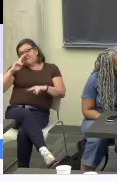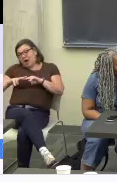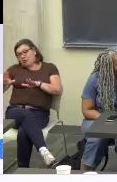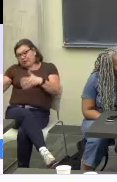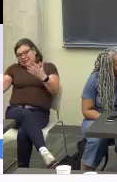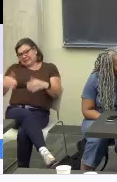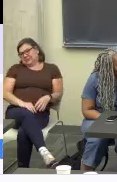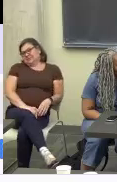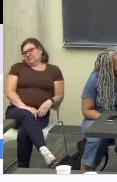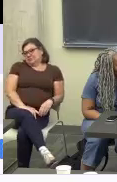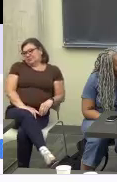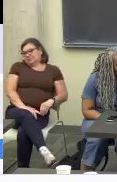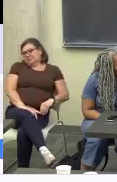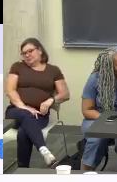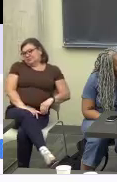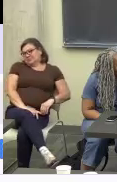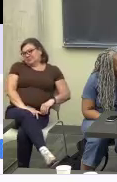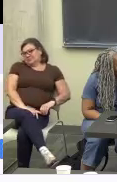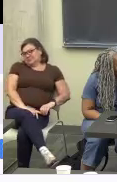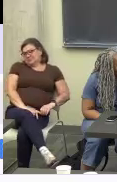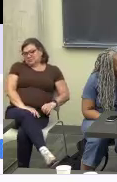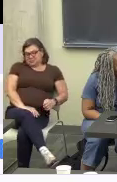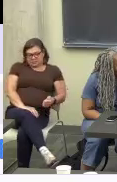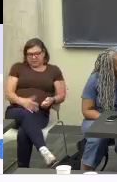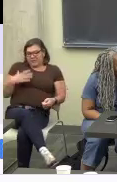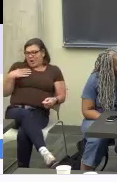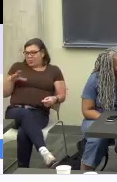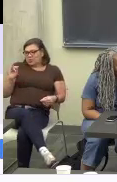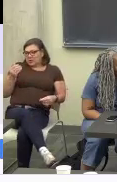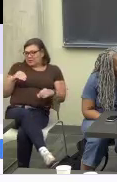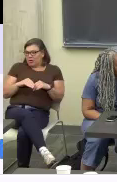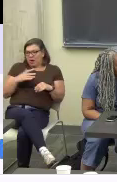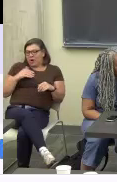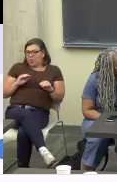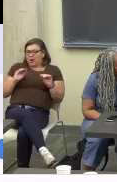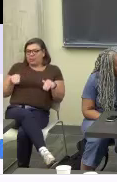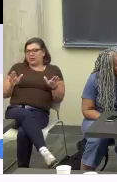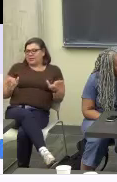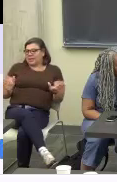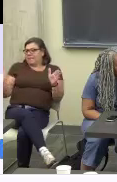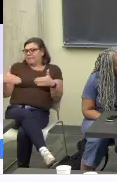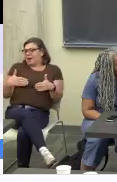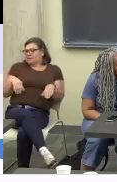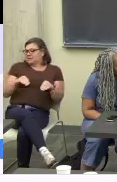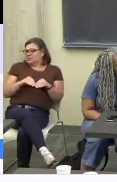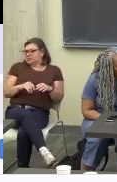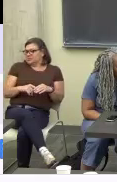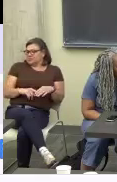I think that's another thing to me is like I don't want to do that anymore. I don't want to put myself in that box where people look at me, look down at me because I'm